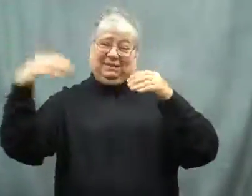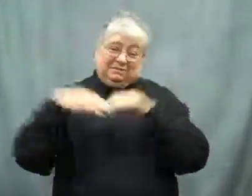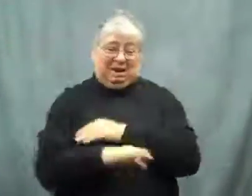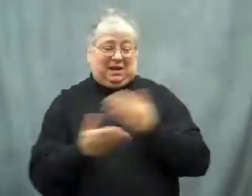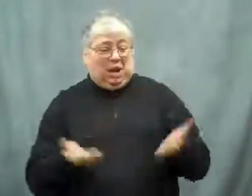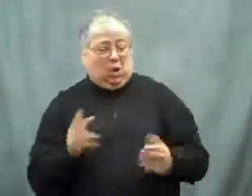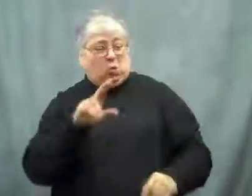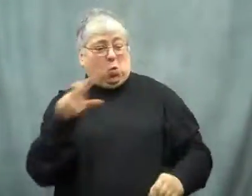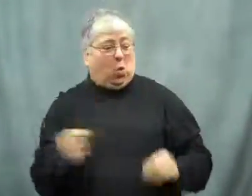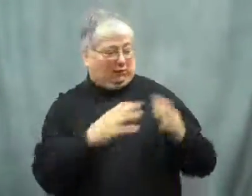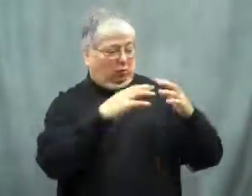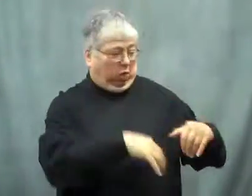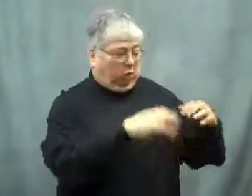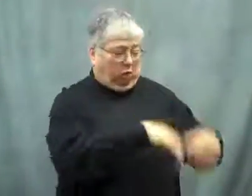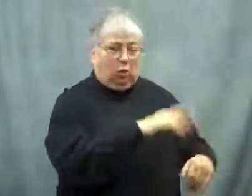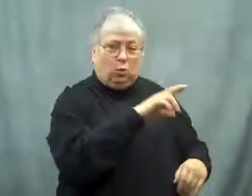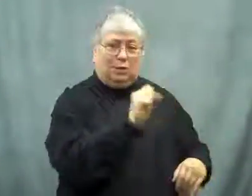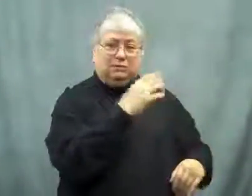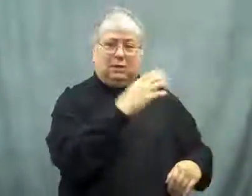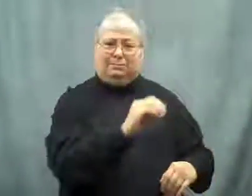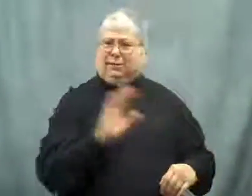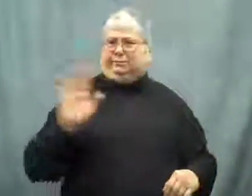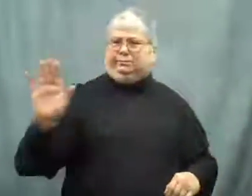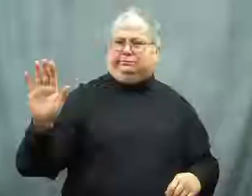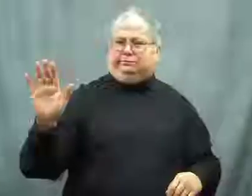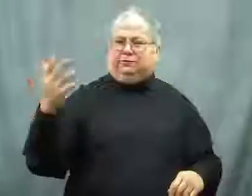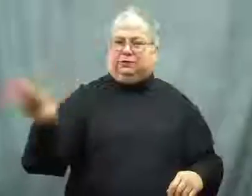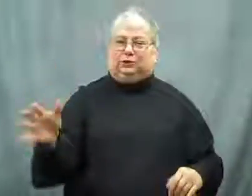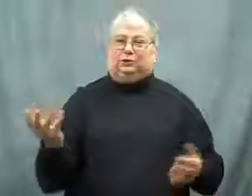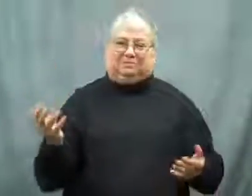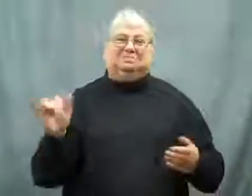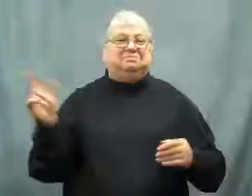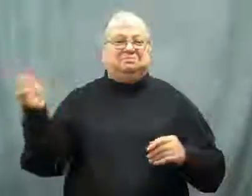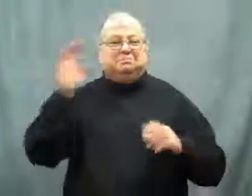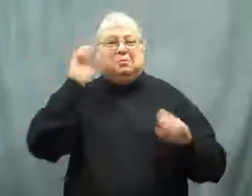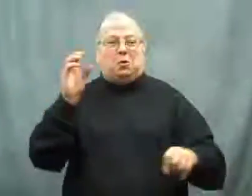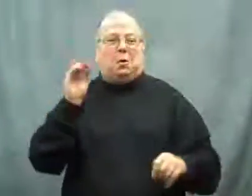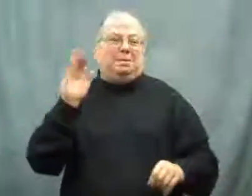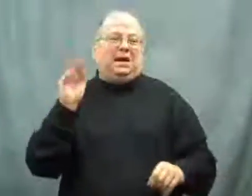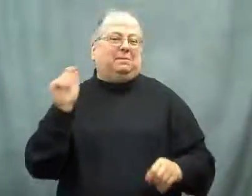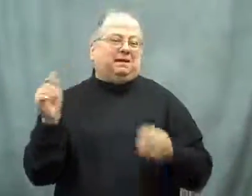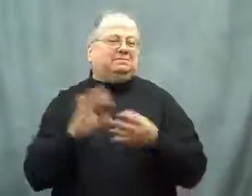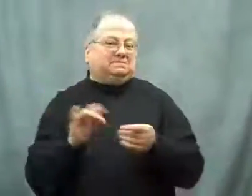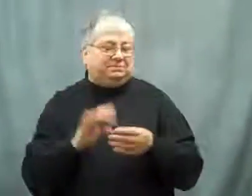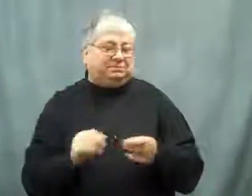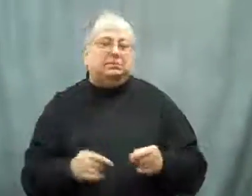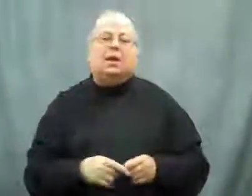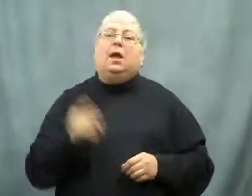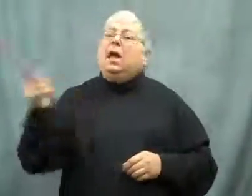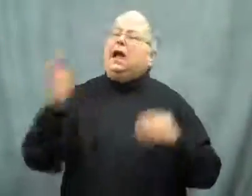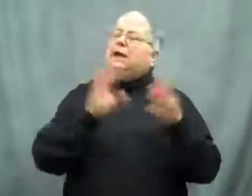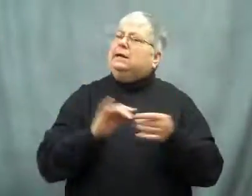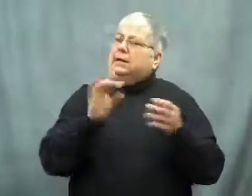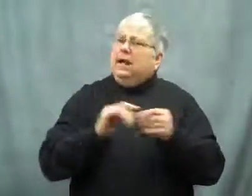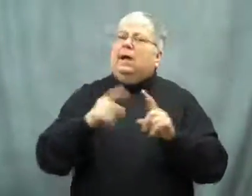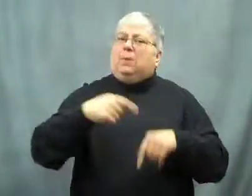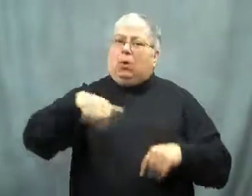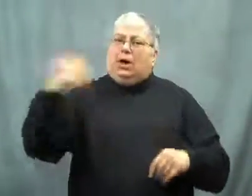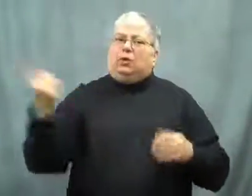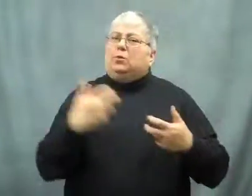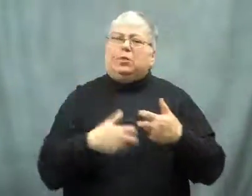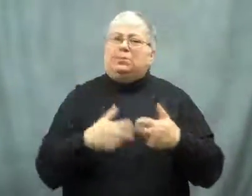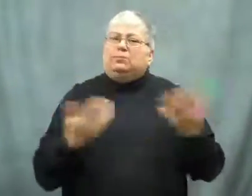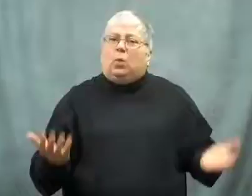do not benefit at the expense of American business.